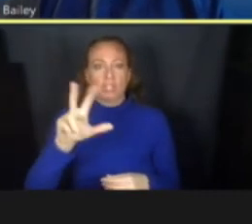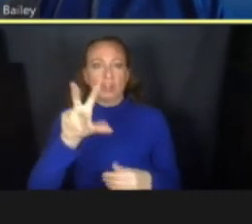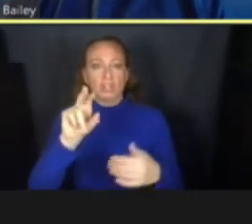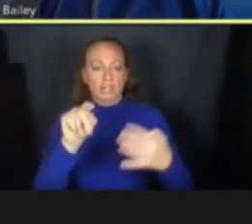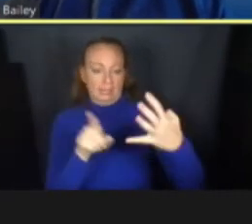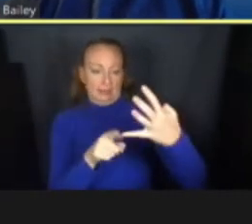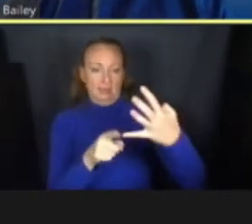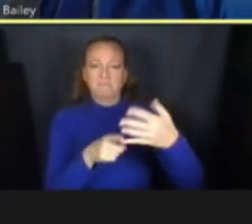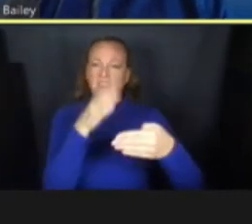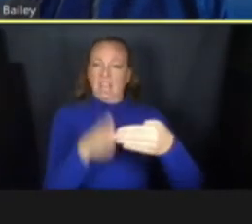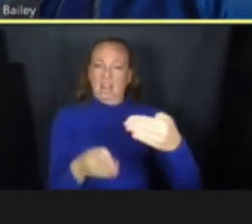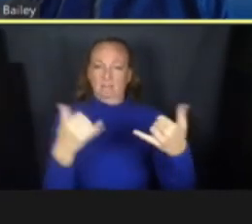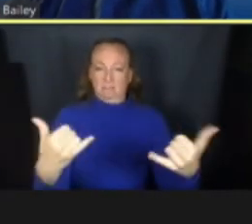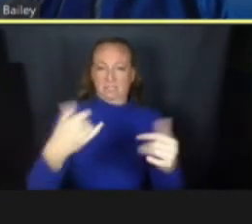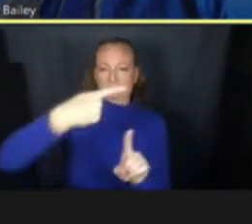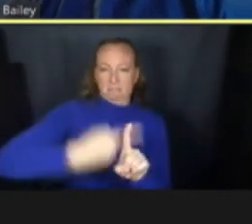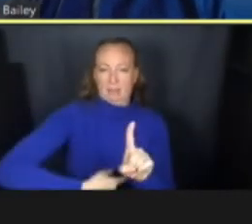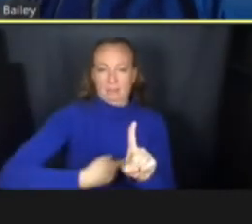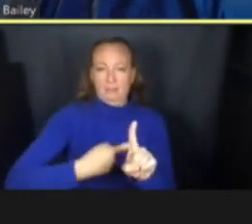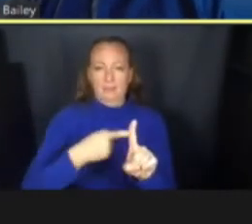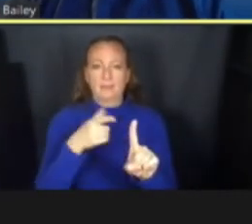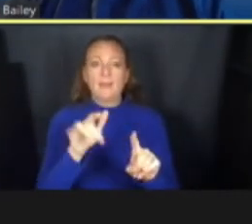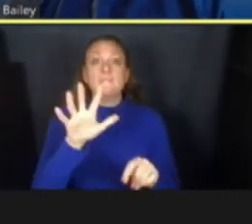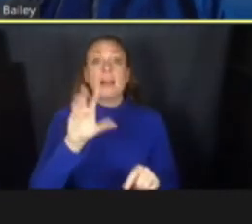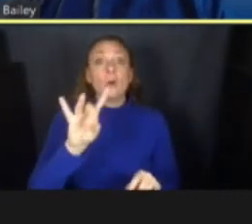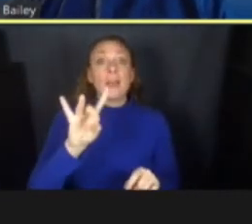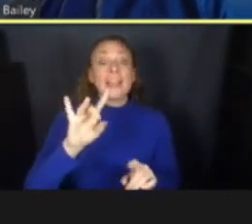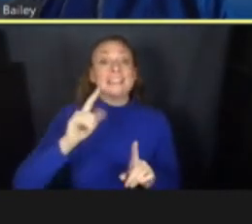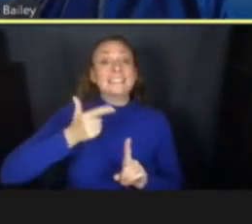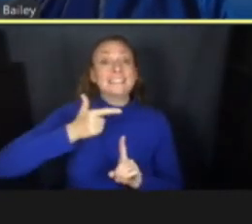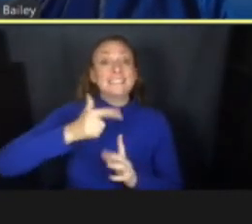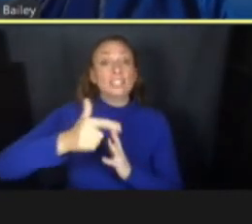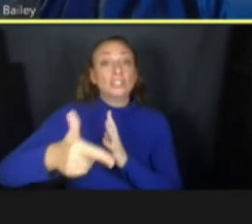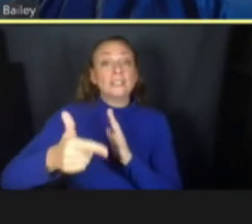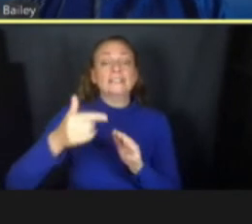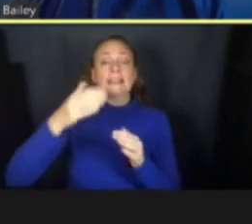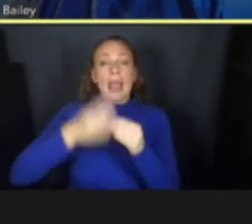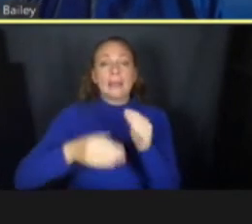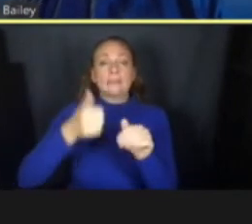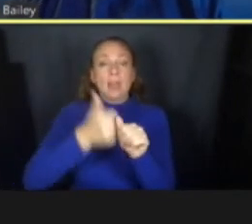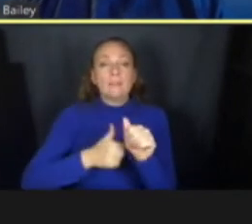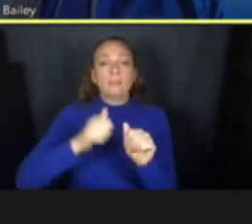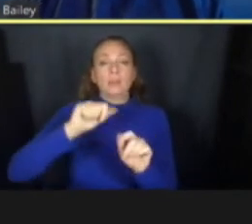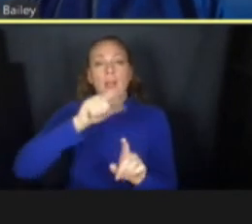These 508 series arr every other month, January, March, May, July, September, November,